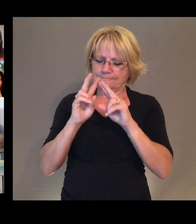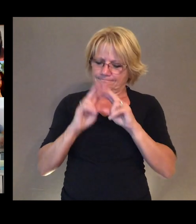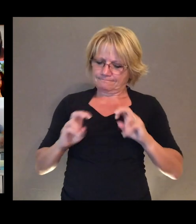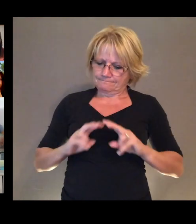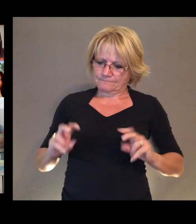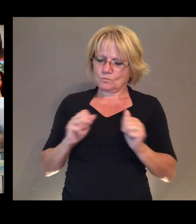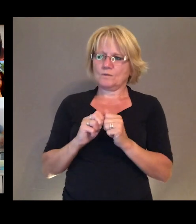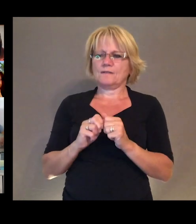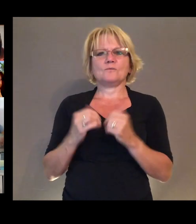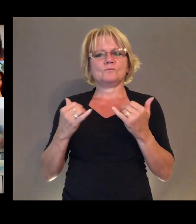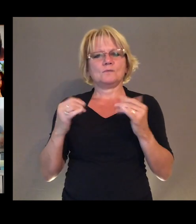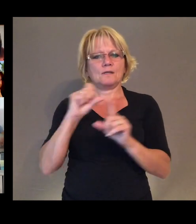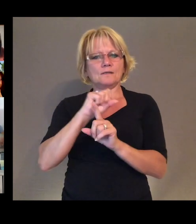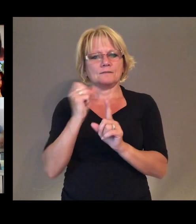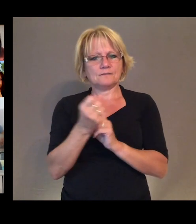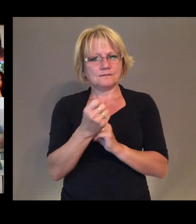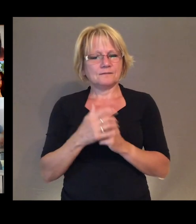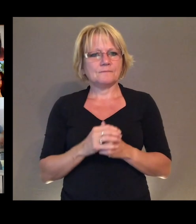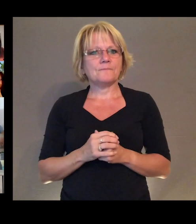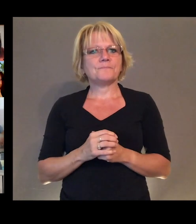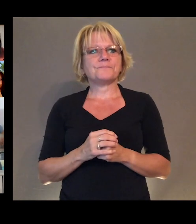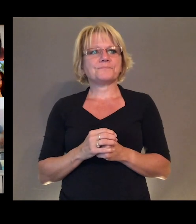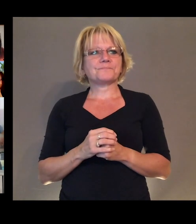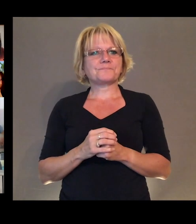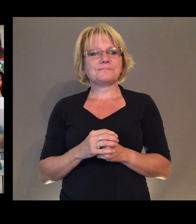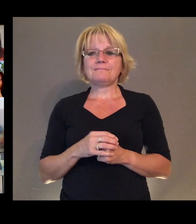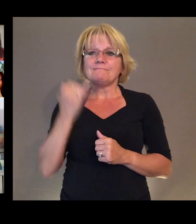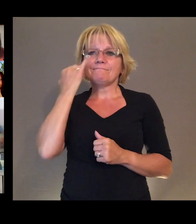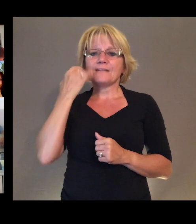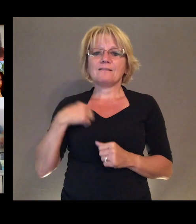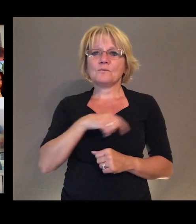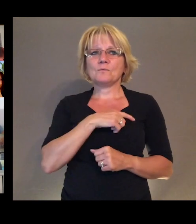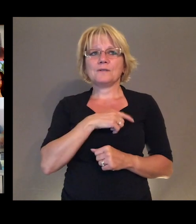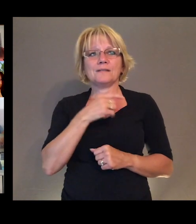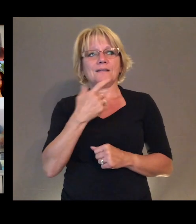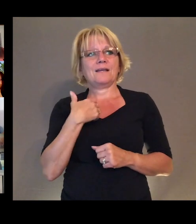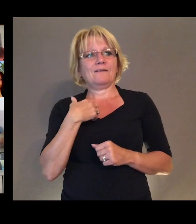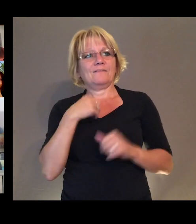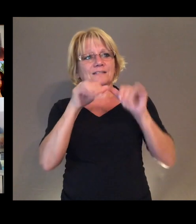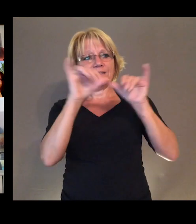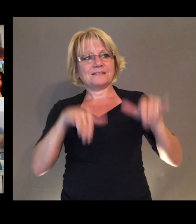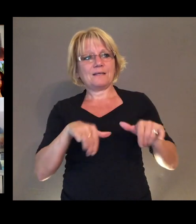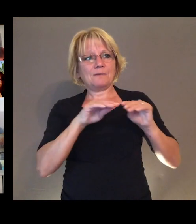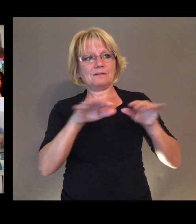It does no good for any of us to ignore any of the systemic inequalities, the corrosive effects of racism